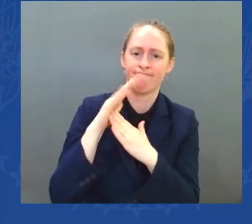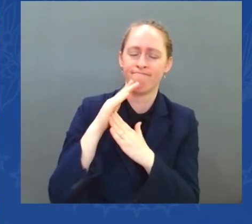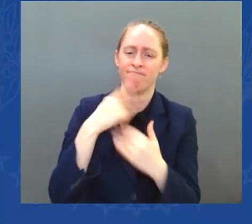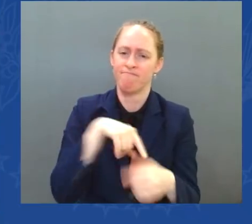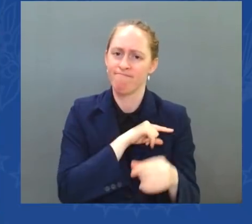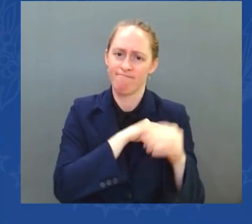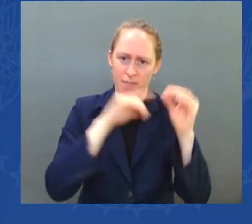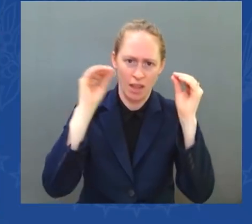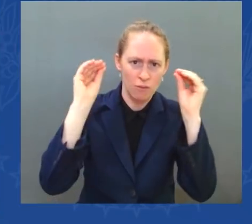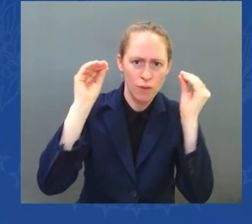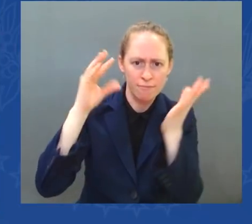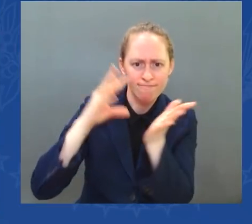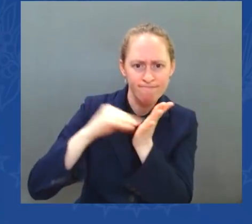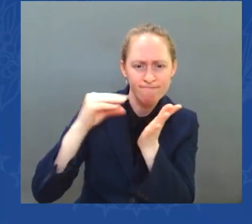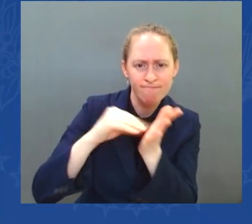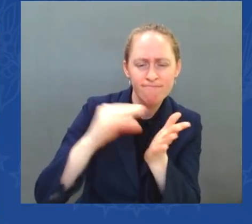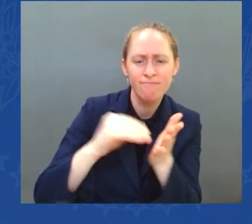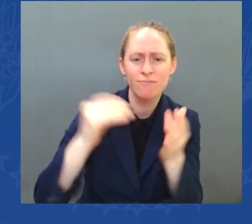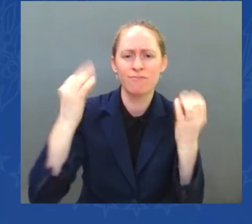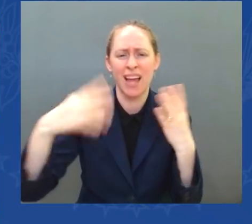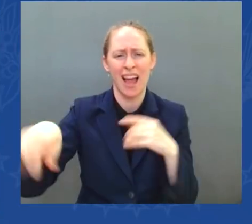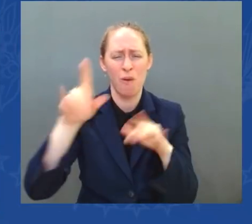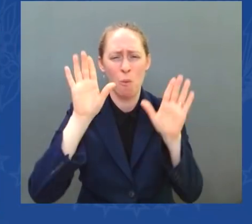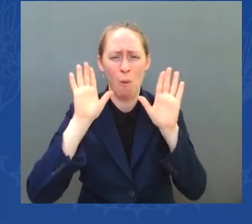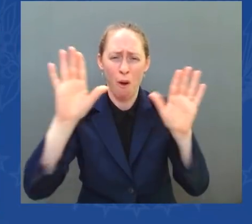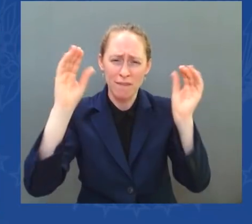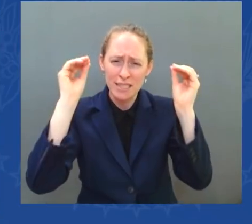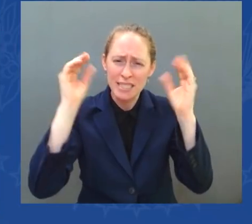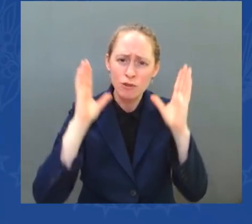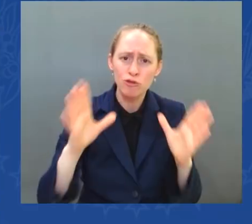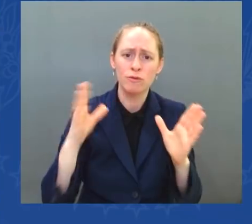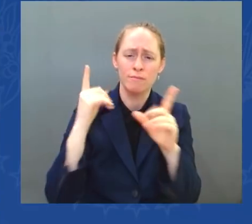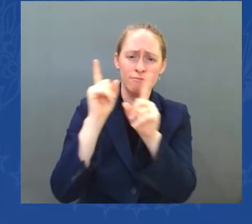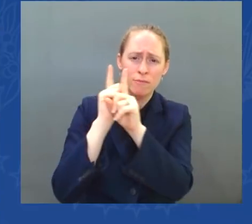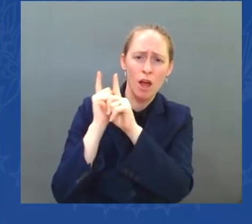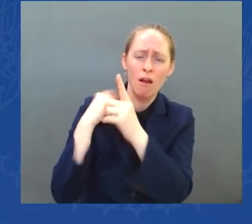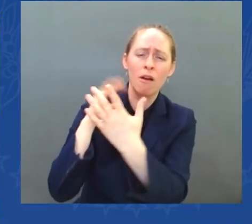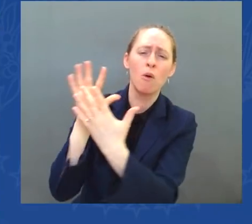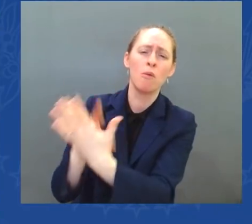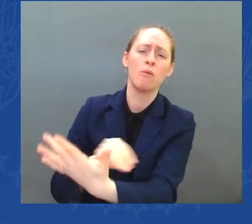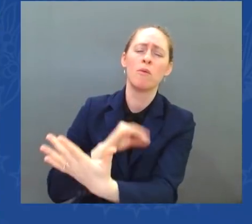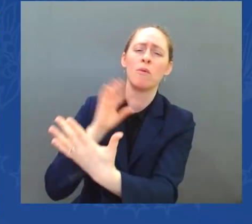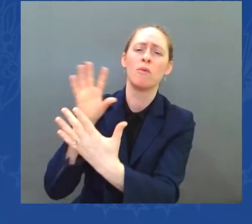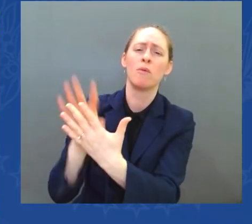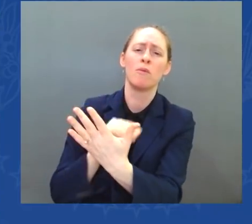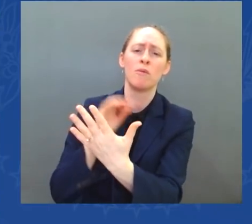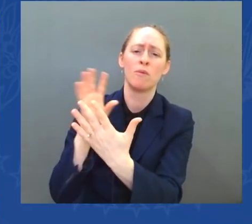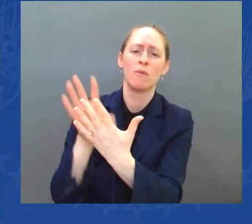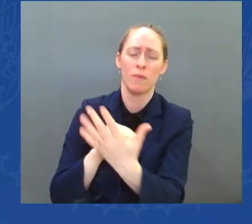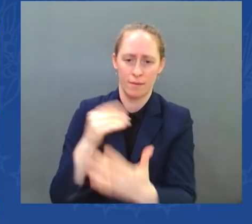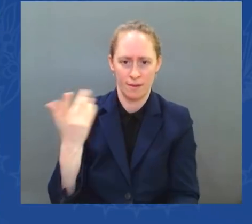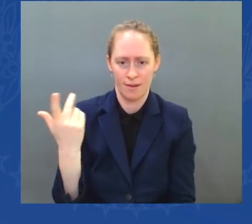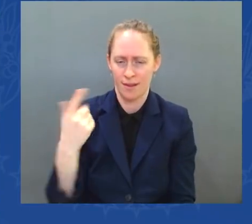to positively impact this world. I have interned at four different companies, participated in and won a national competition,